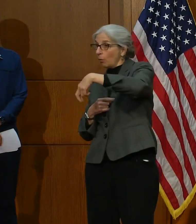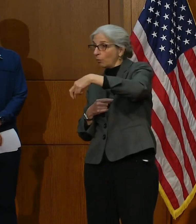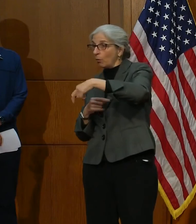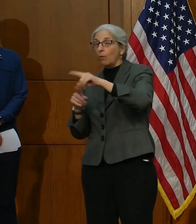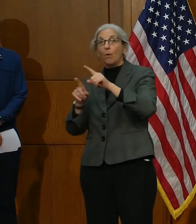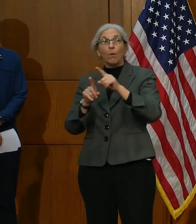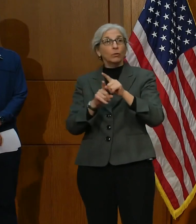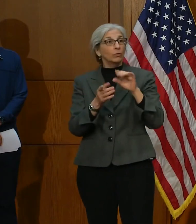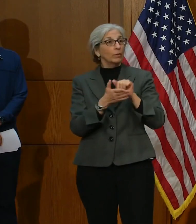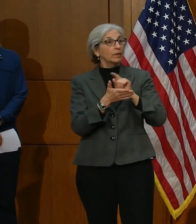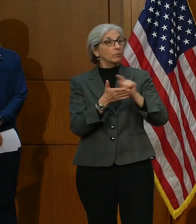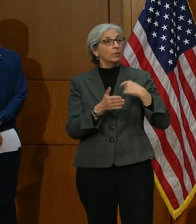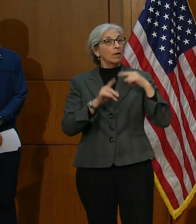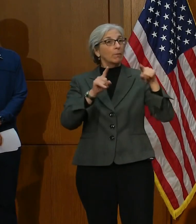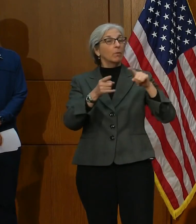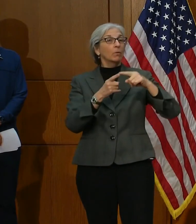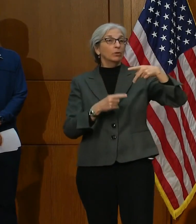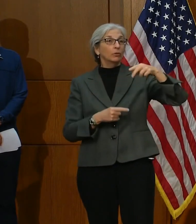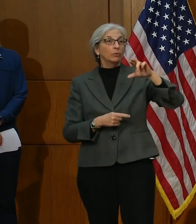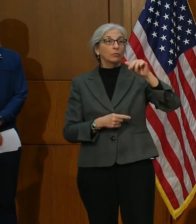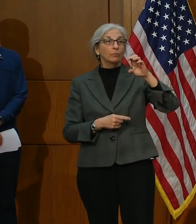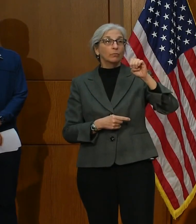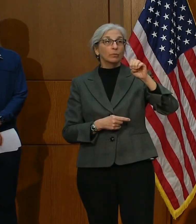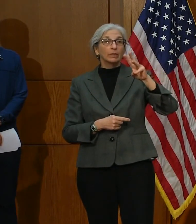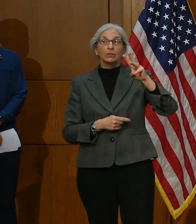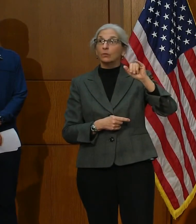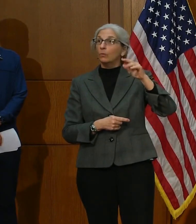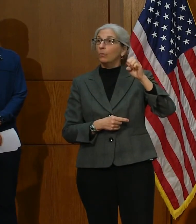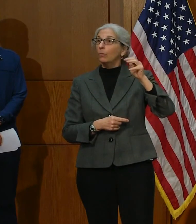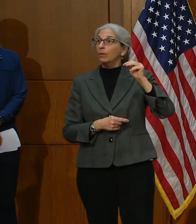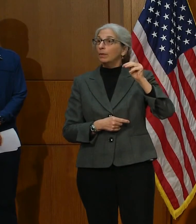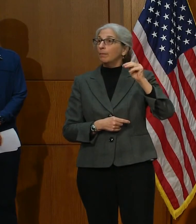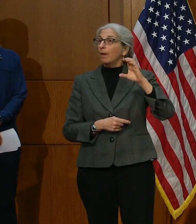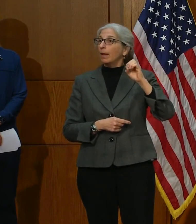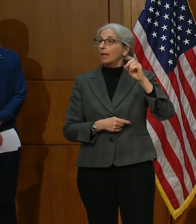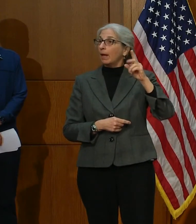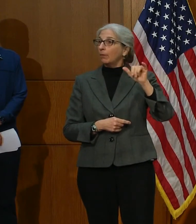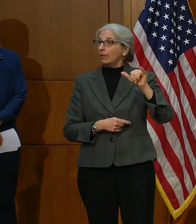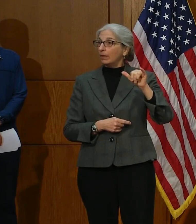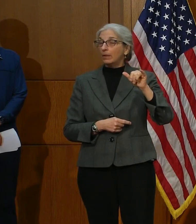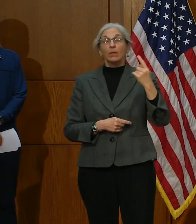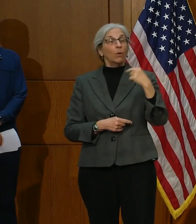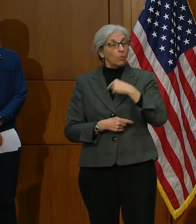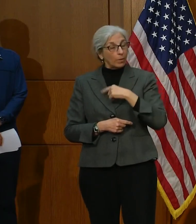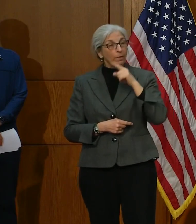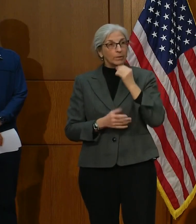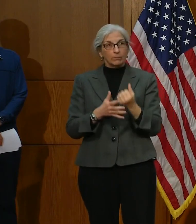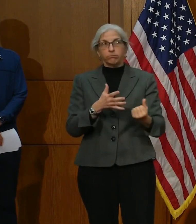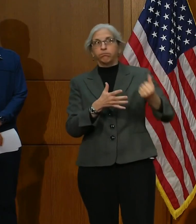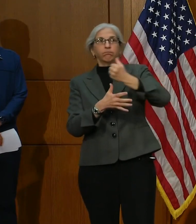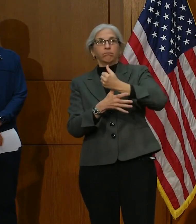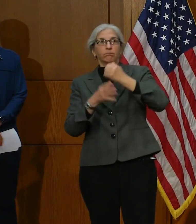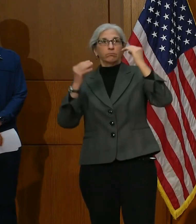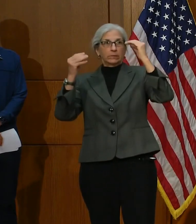ROANOKE THIS WEEKEND. I'LL BE ONE AT ONE UP IN PRINCE WILLIAM COUNTY. WE AS YOU KNOW, HAVE